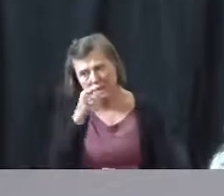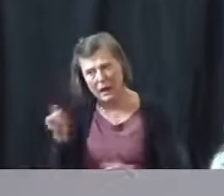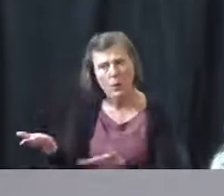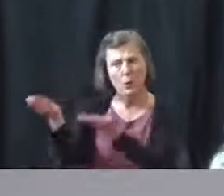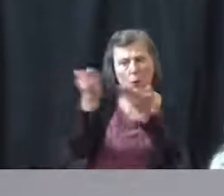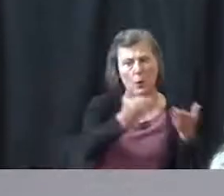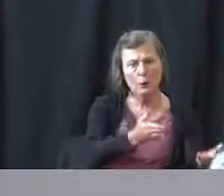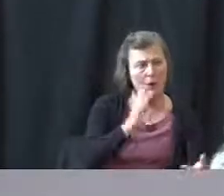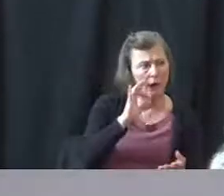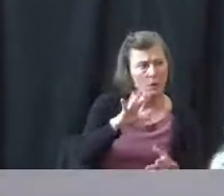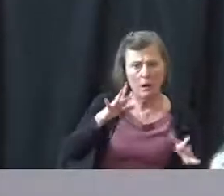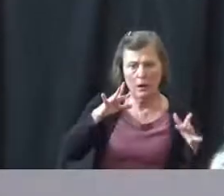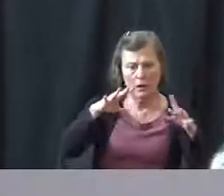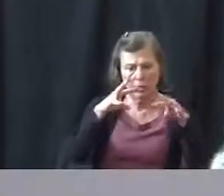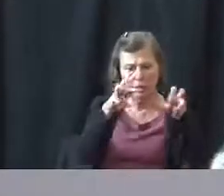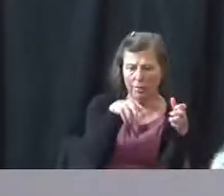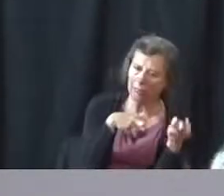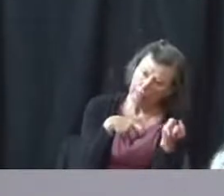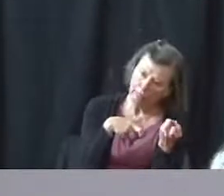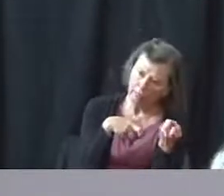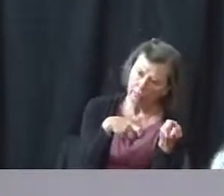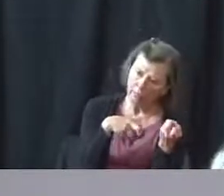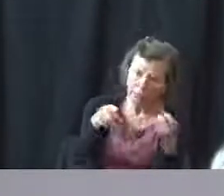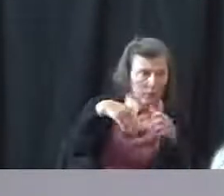mysteriously wilt as soon as you enter this building.